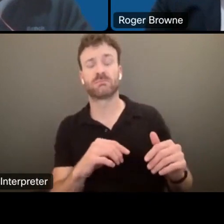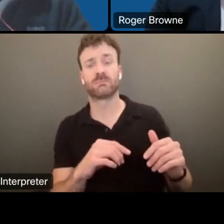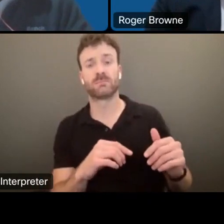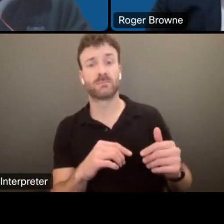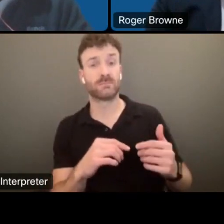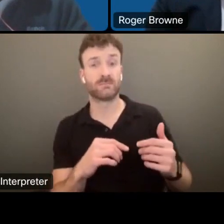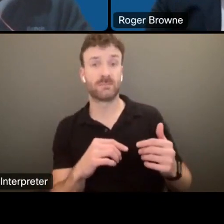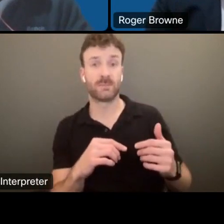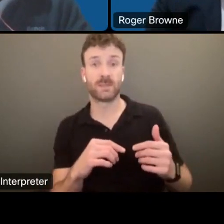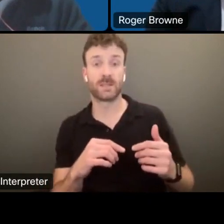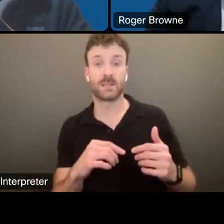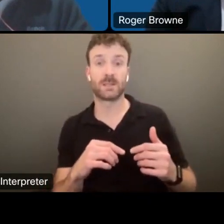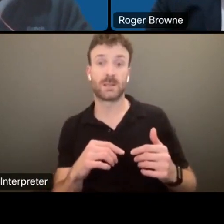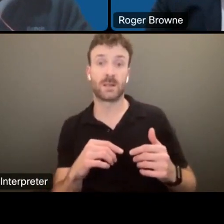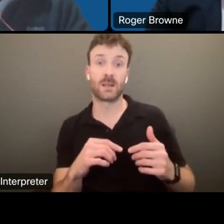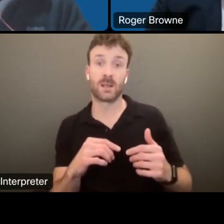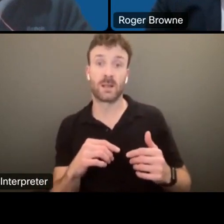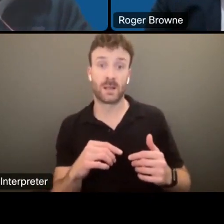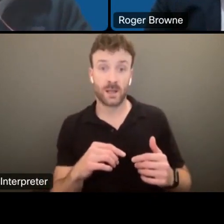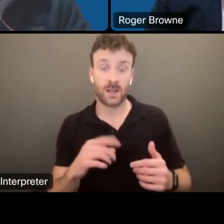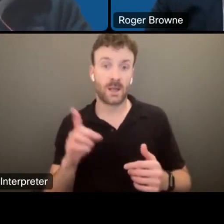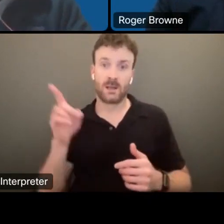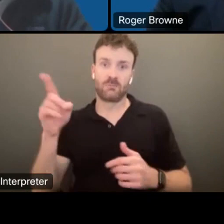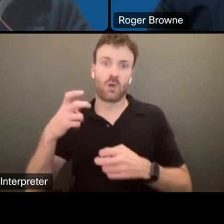it's almost been a bit of a moving target for them to be staying on top of that.